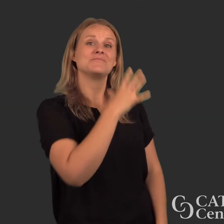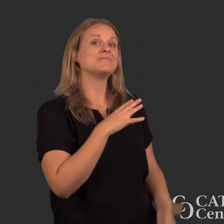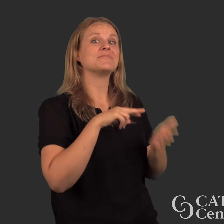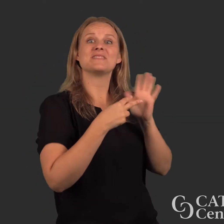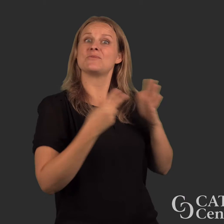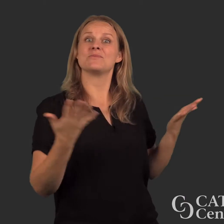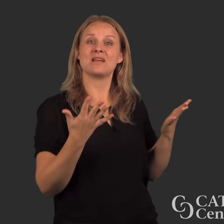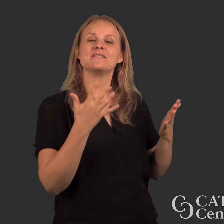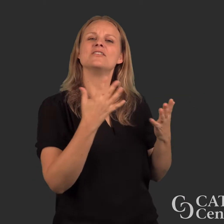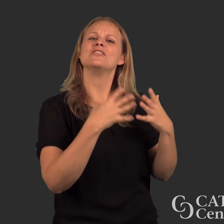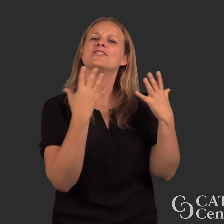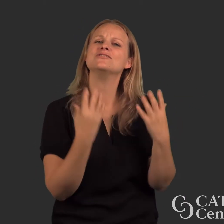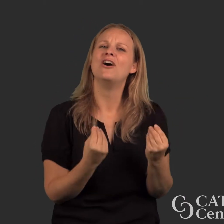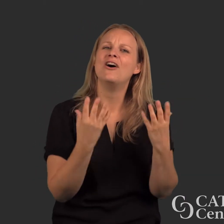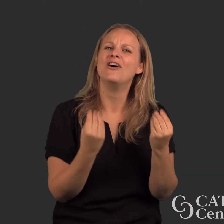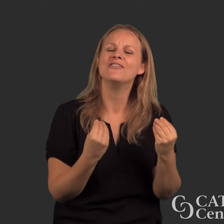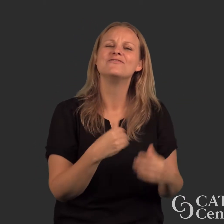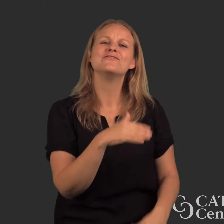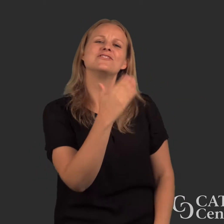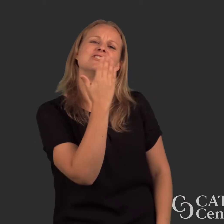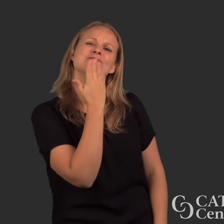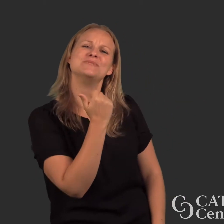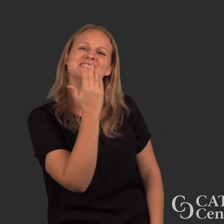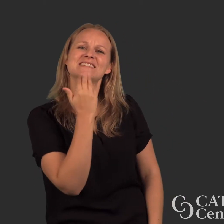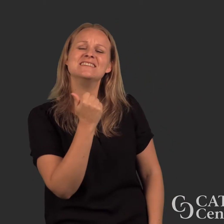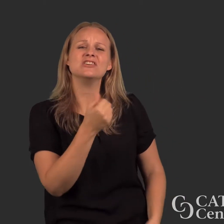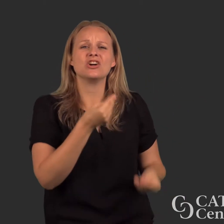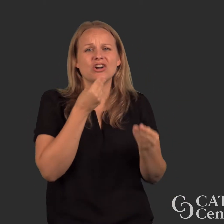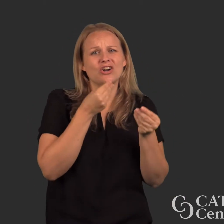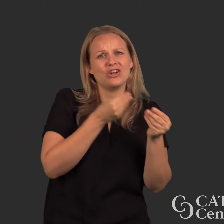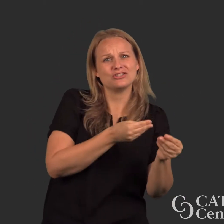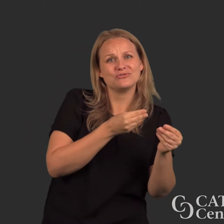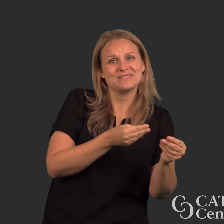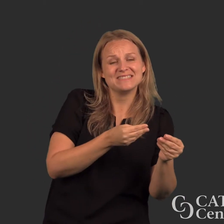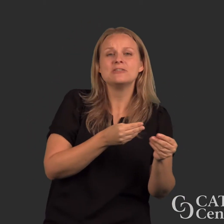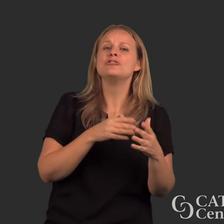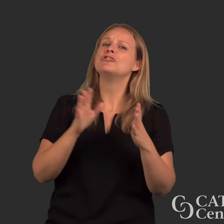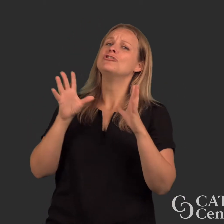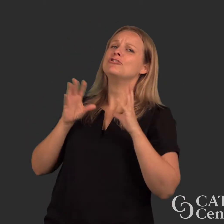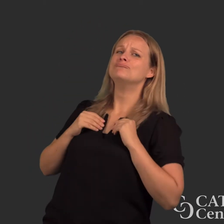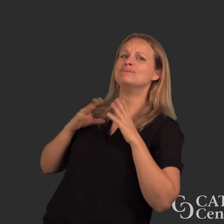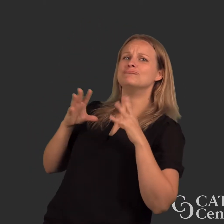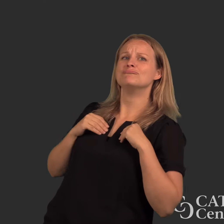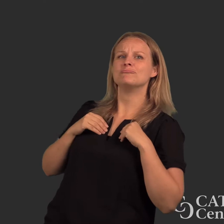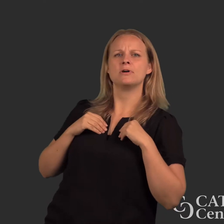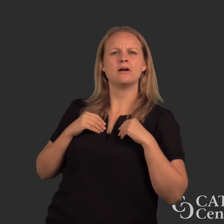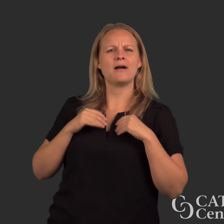A “woman” is someone who is seen as soft, nurturing and malleable.